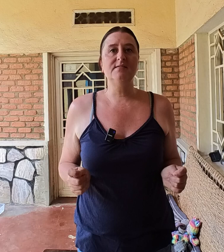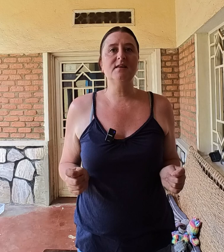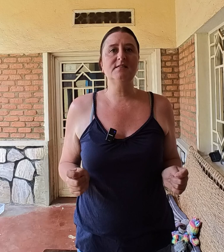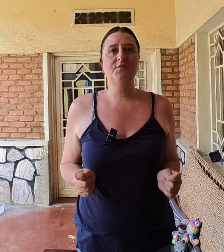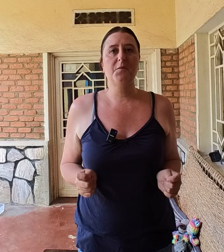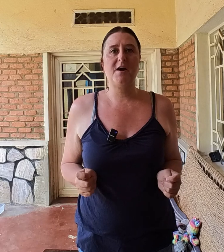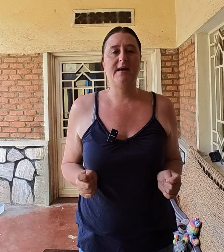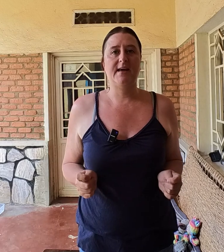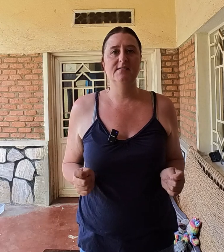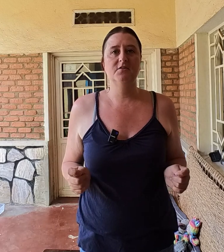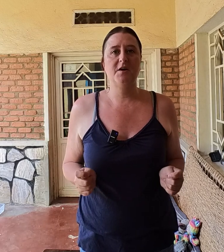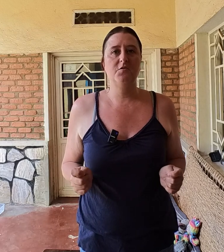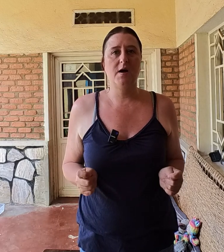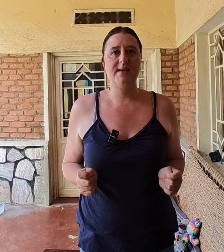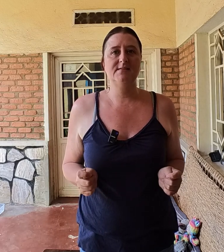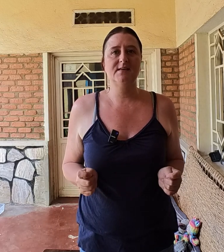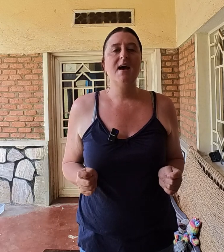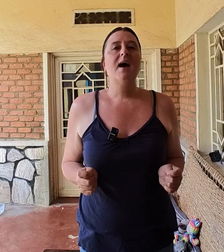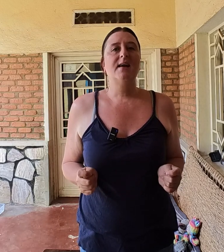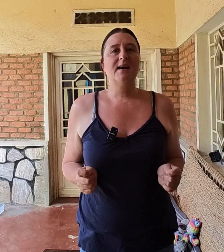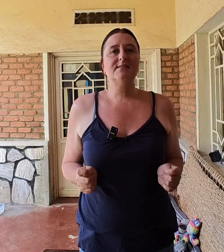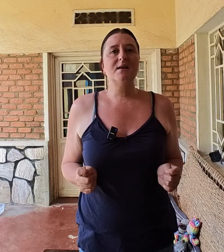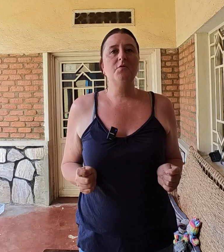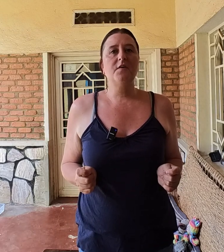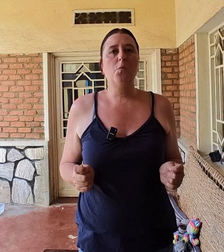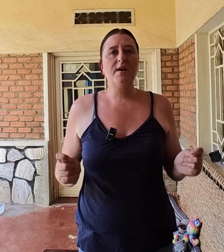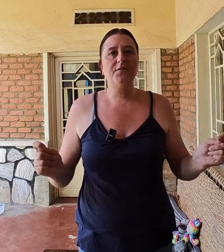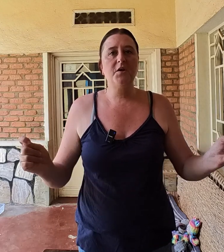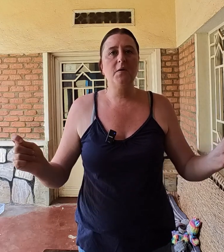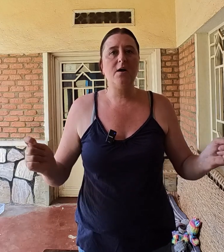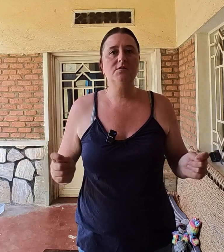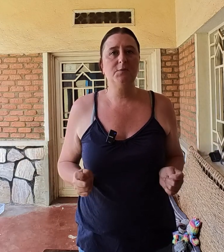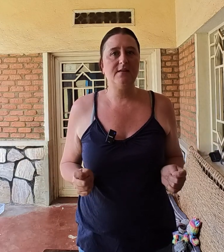starting from about here, so about your waist, and as they move away from you out to